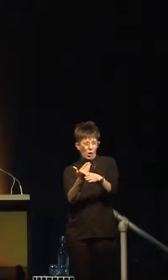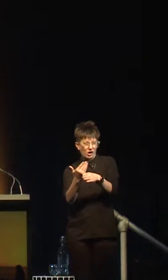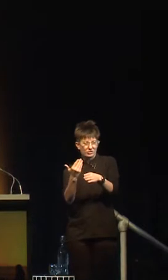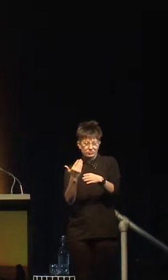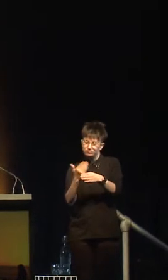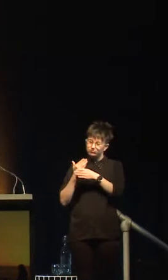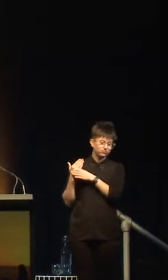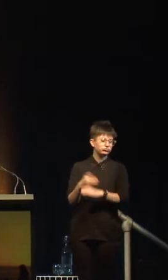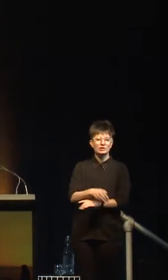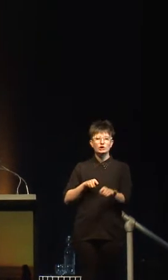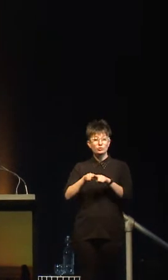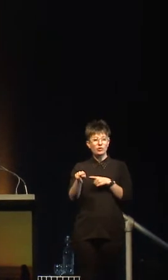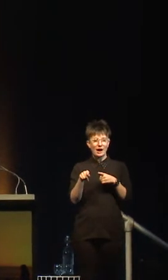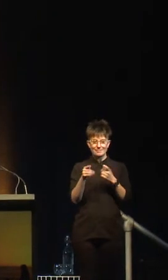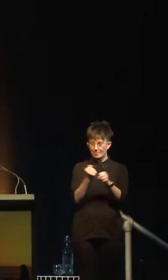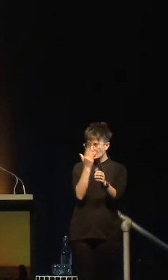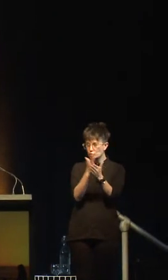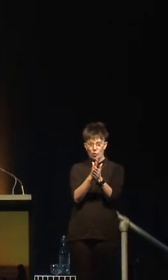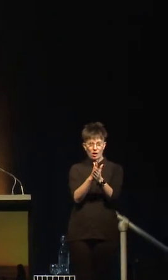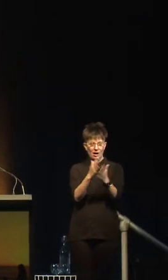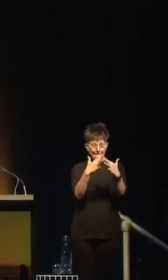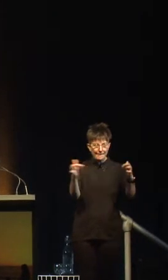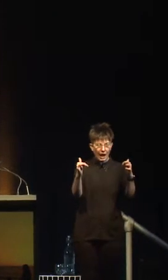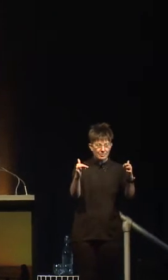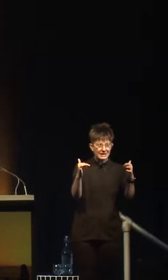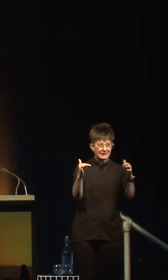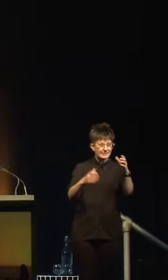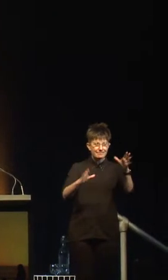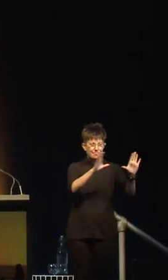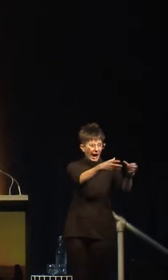consensus across Parliament to create a stable policy environment that's going to survive